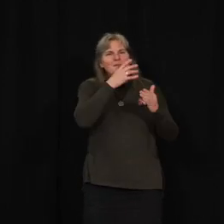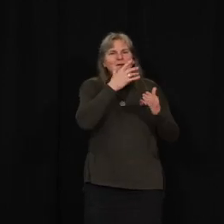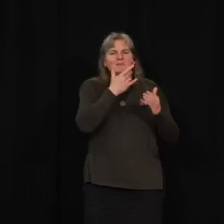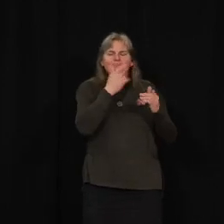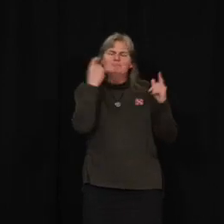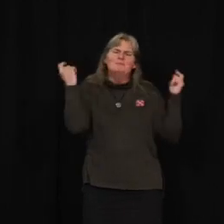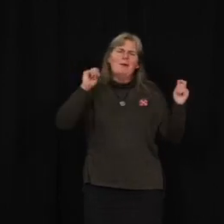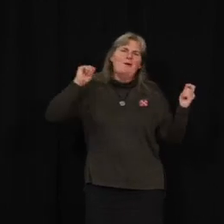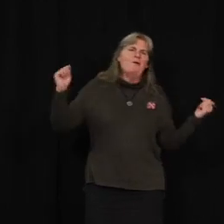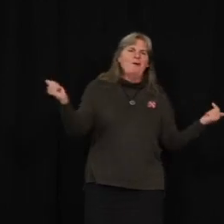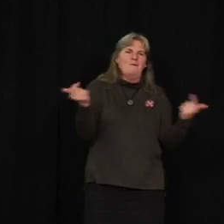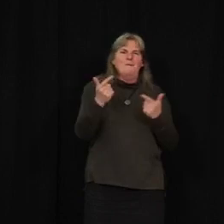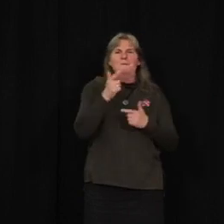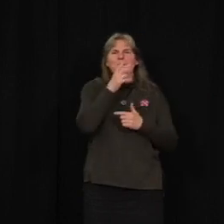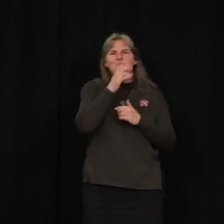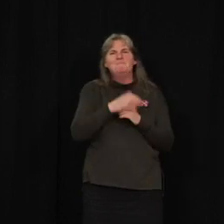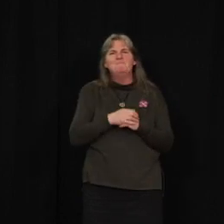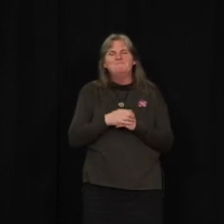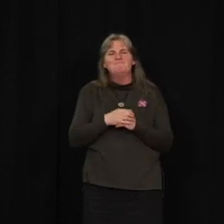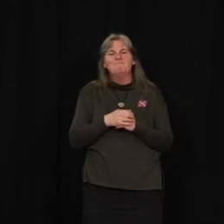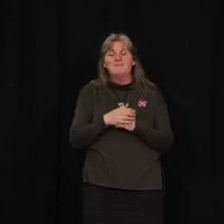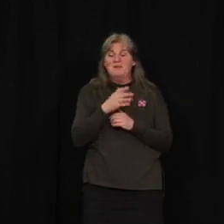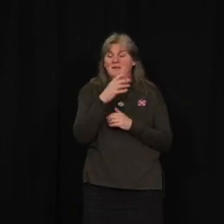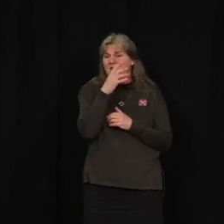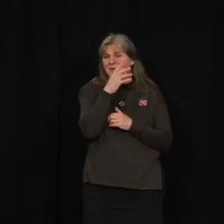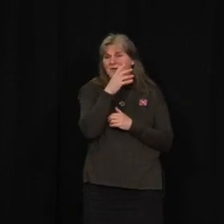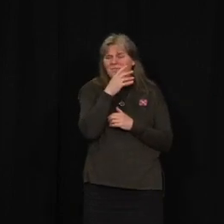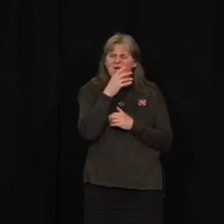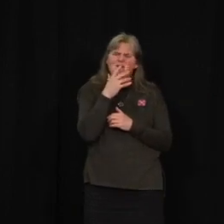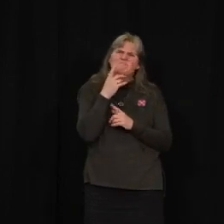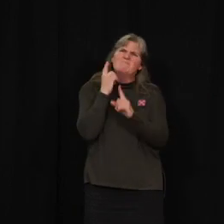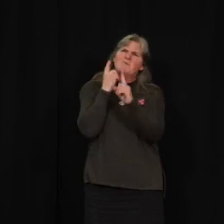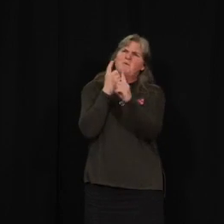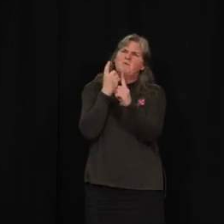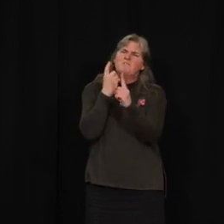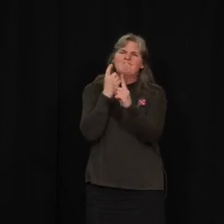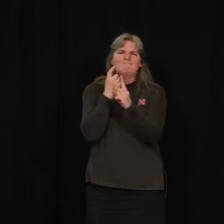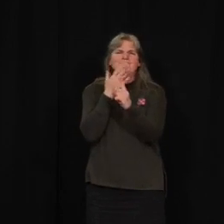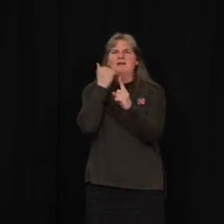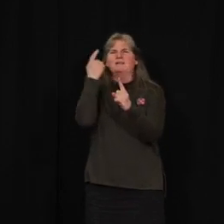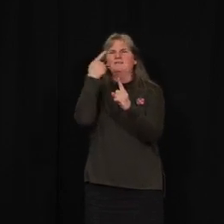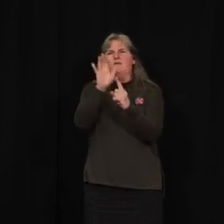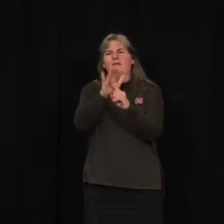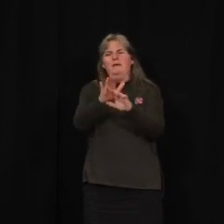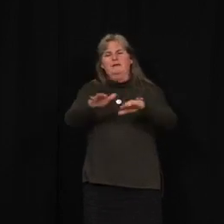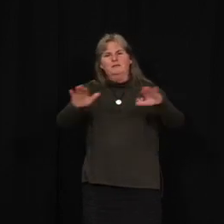Mothers only want the best for us, and we in this world thrive on their unconditional love.